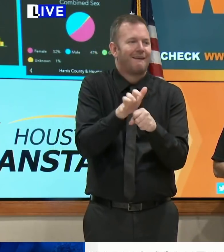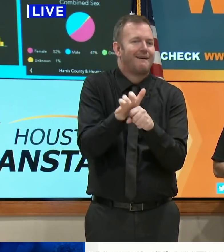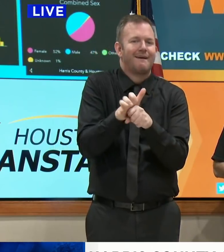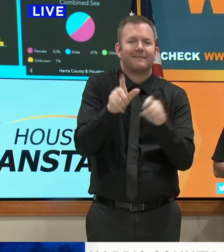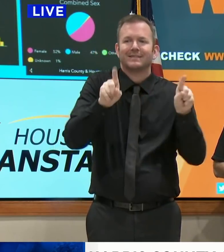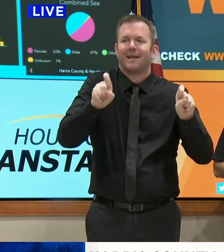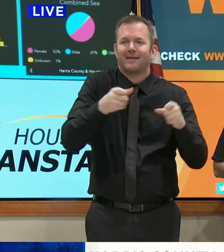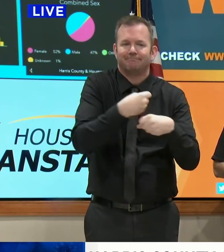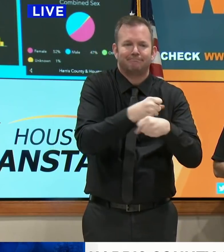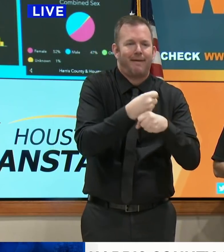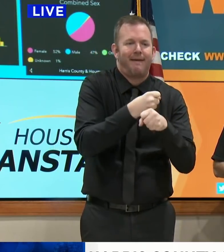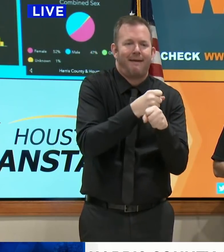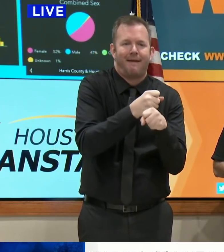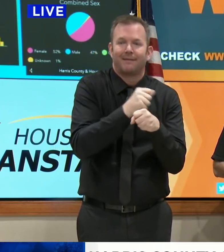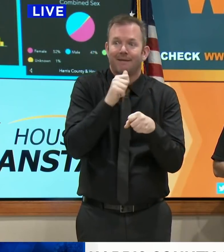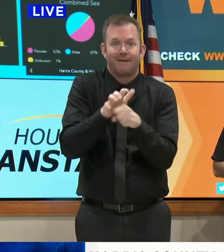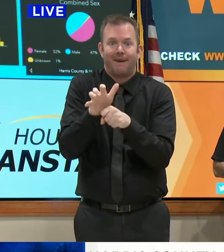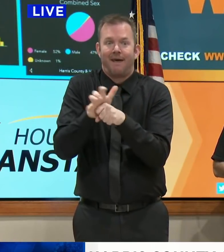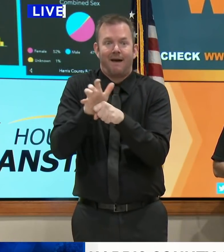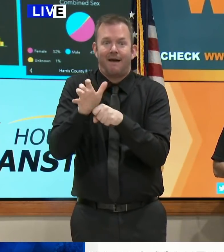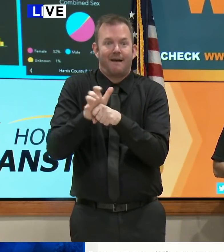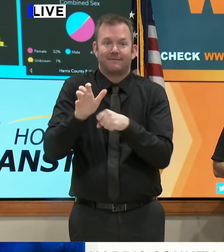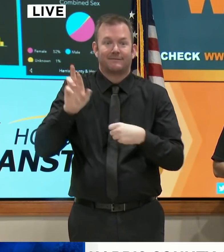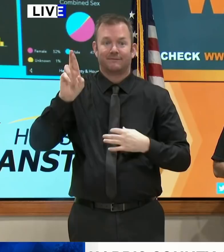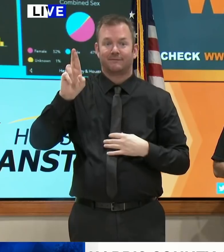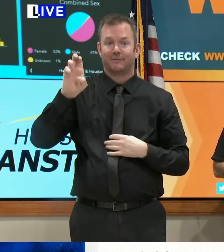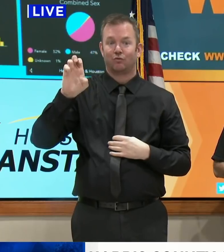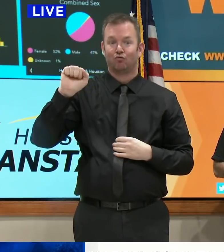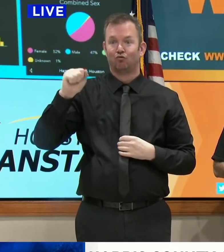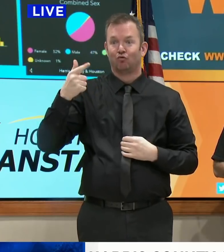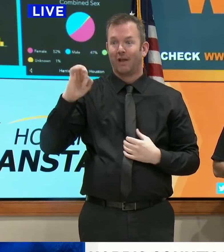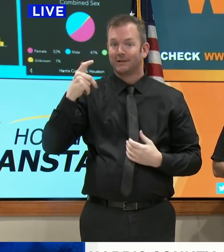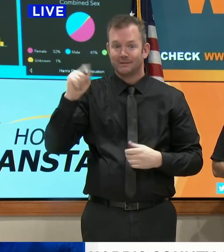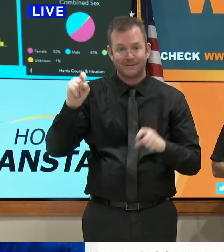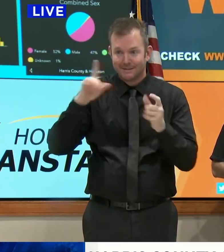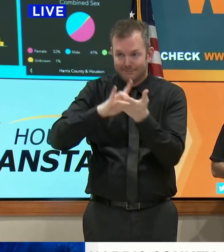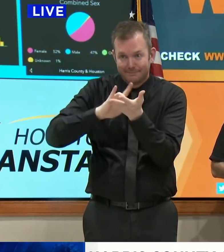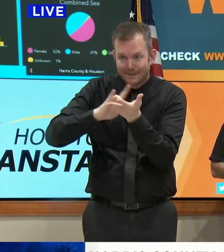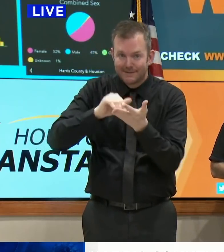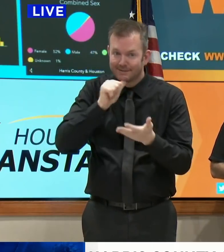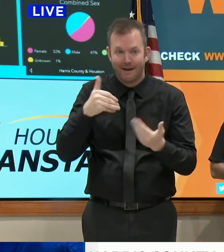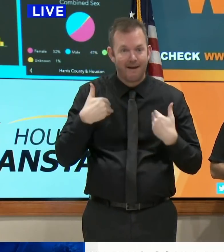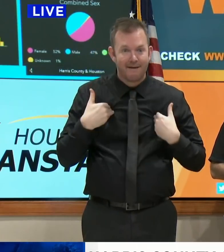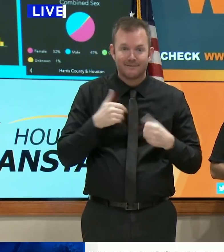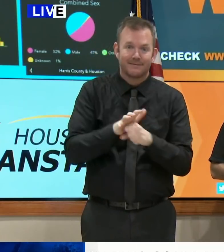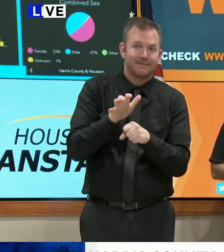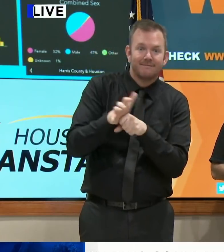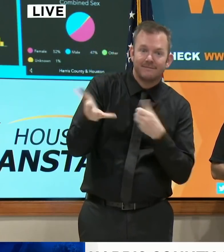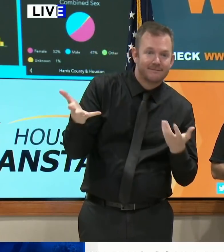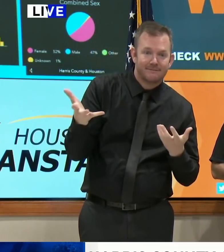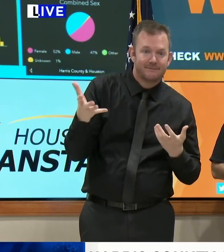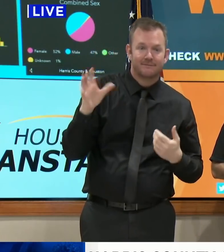have testing tomorrow how about the day after hub of the day the day after hub of the day after us a look. after us a look. We won’t because this supply We won’t because this supply chains aren’t there. There chains aren’t there. There aren’t enough free agents.